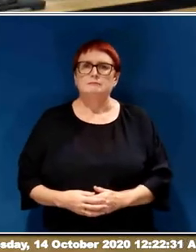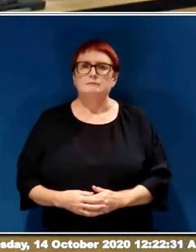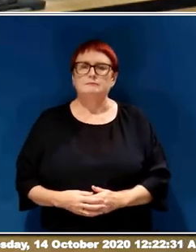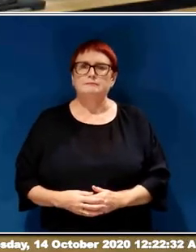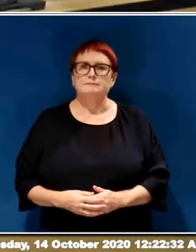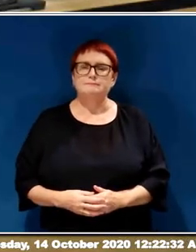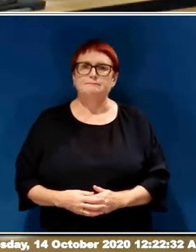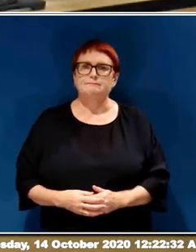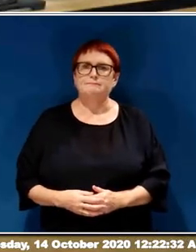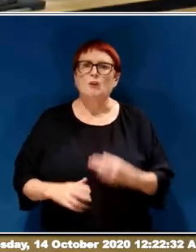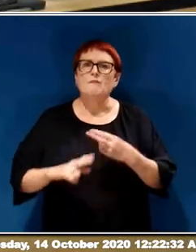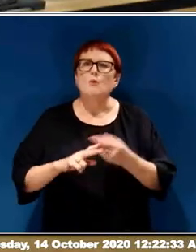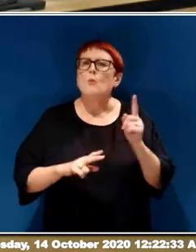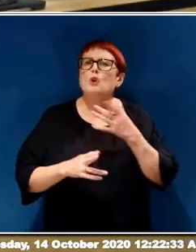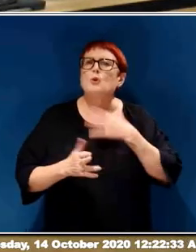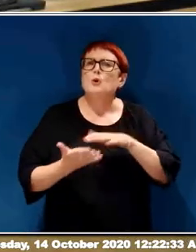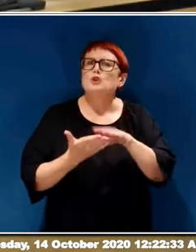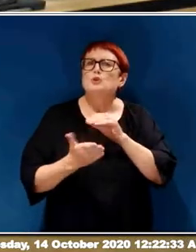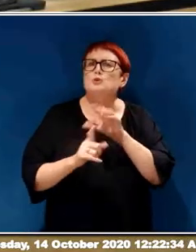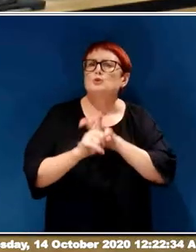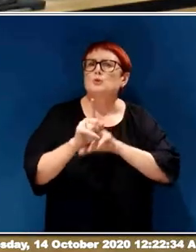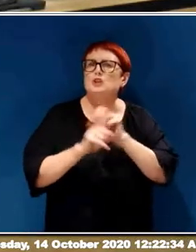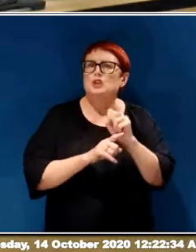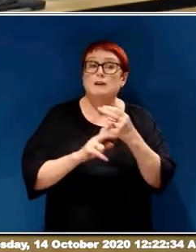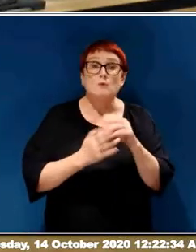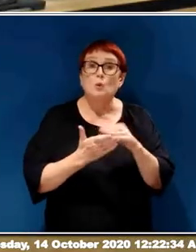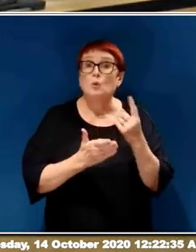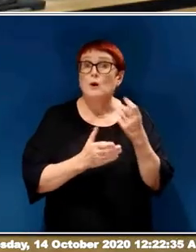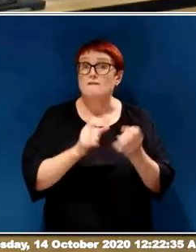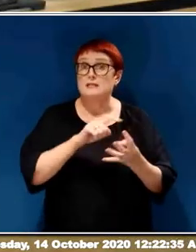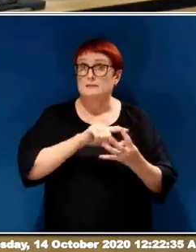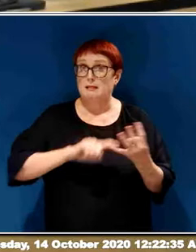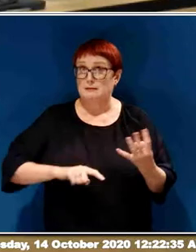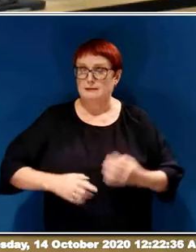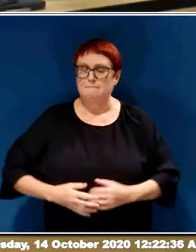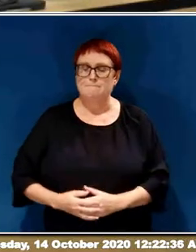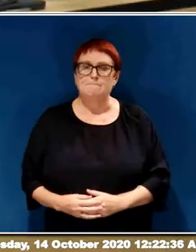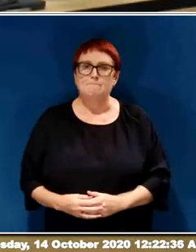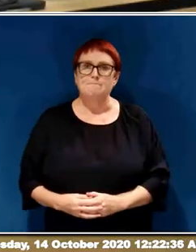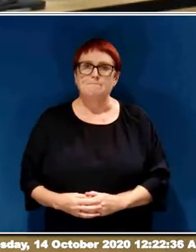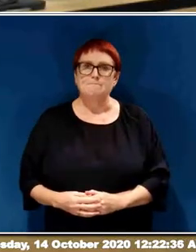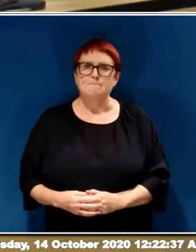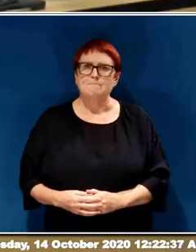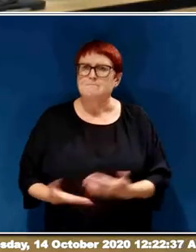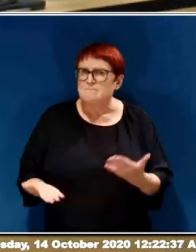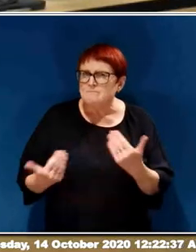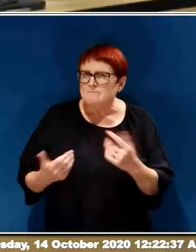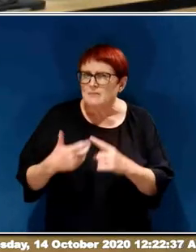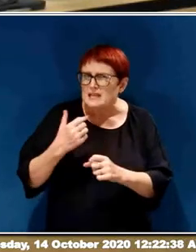Can you give us an example of this? Help us understand what that looks like.